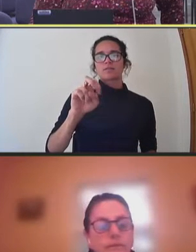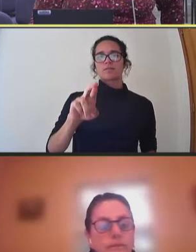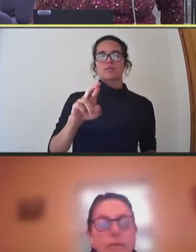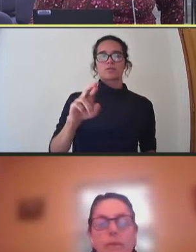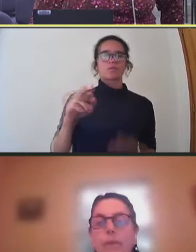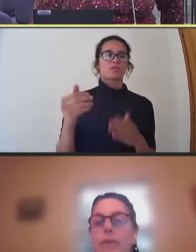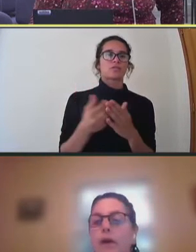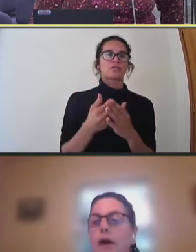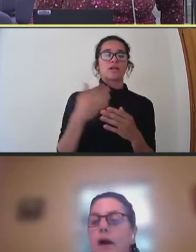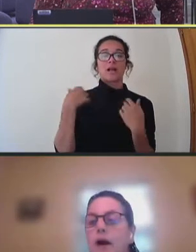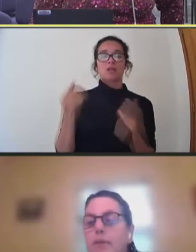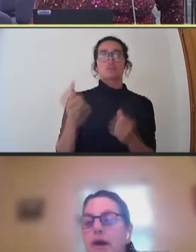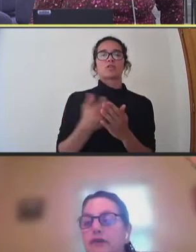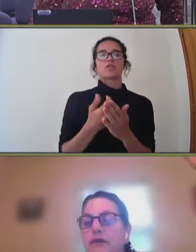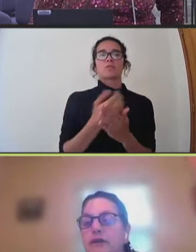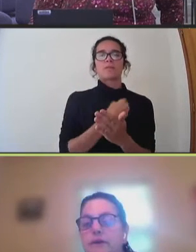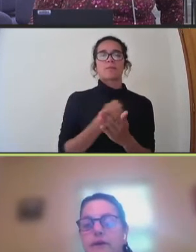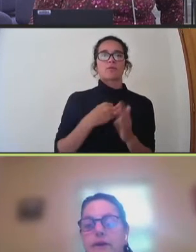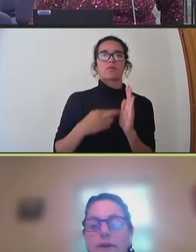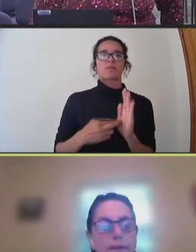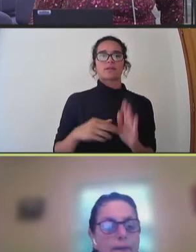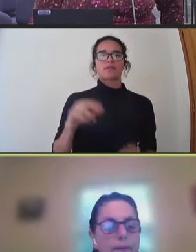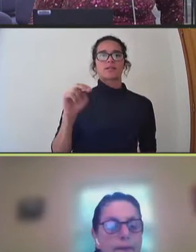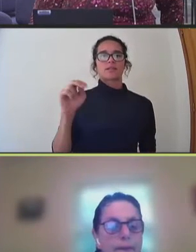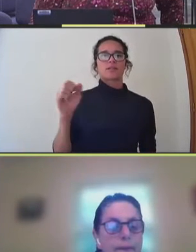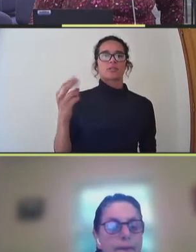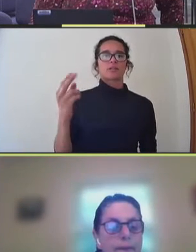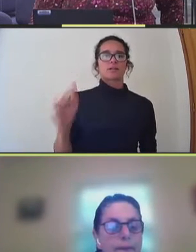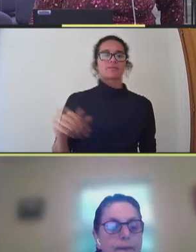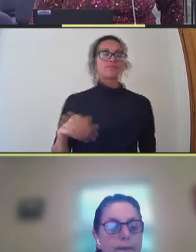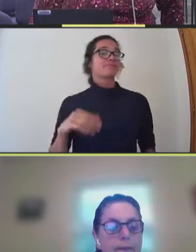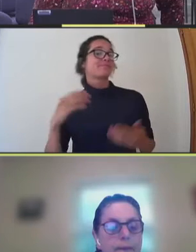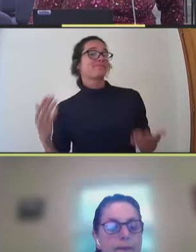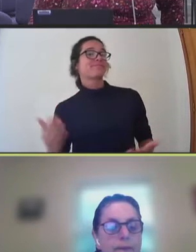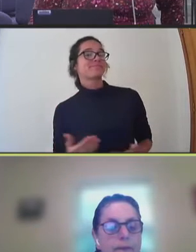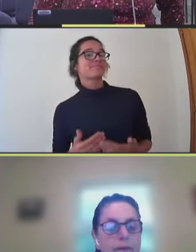Judy Shlay: Present. Ann Aikin: Good morning. Erin Henry?